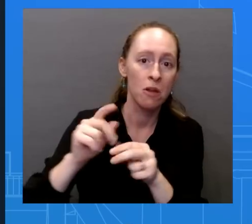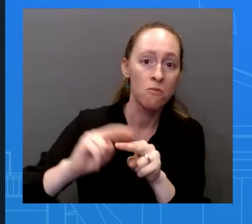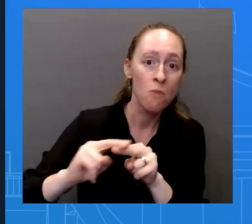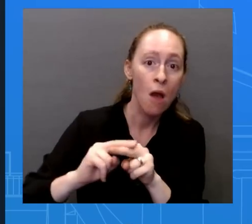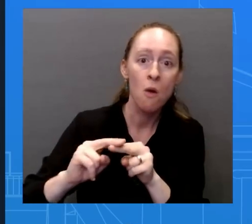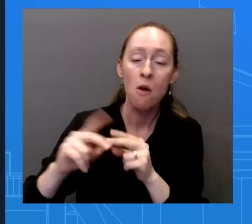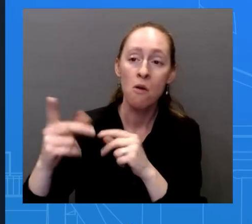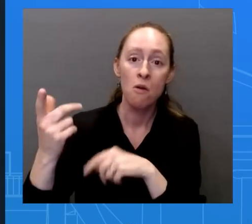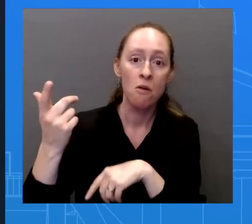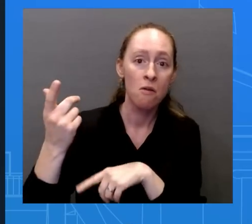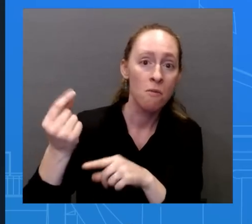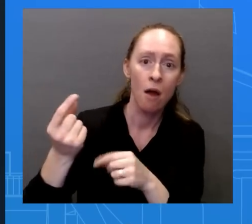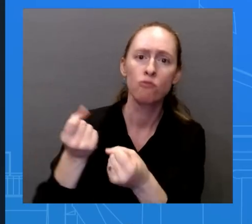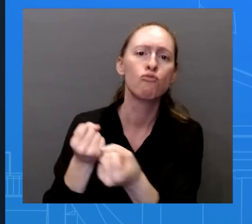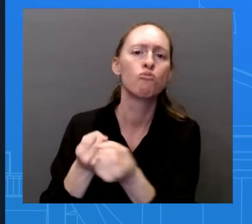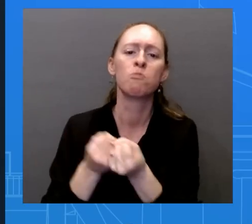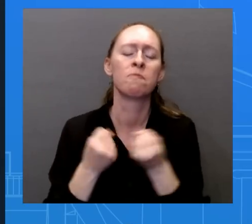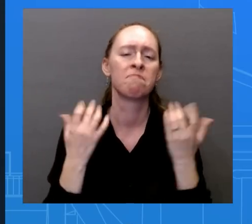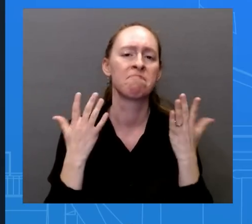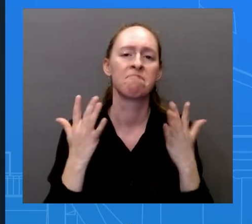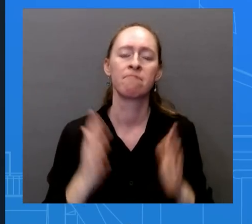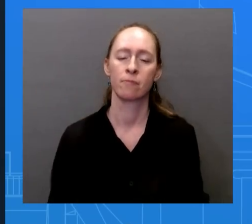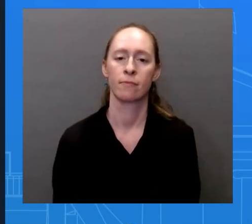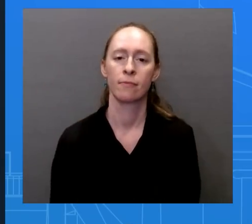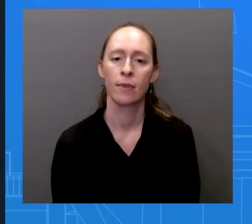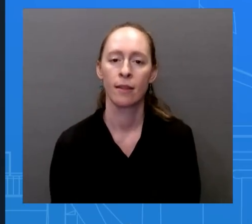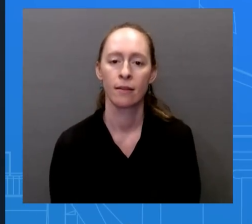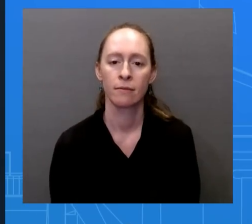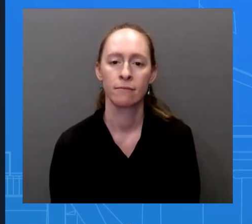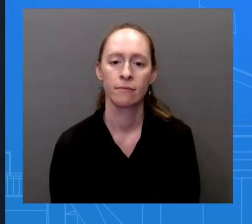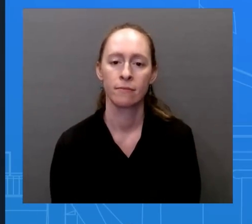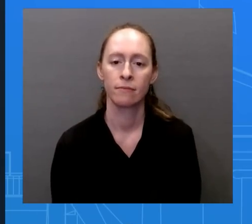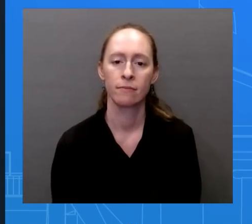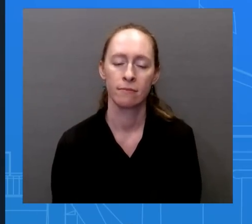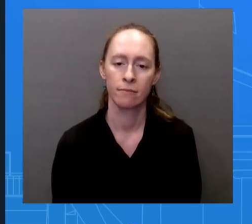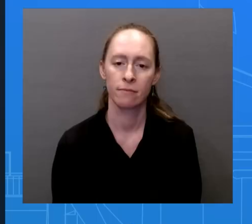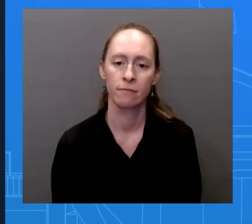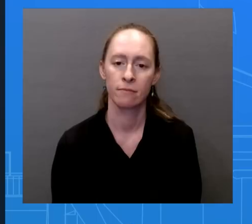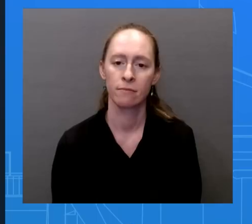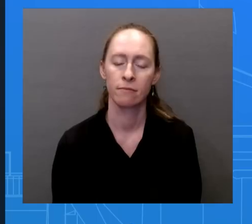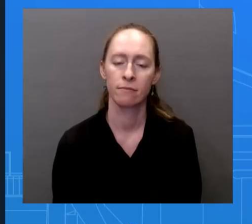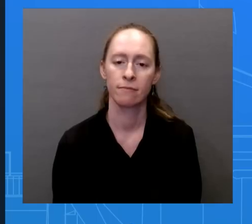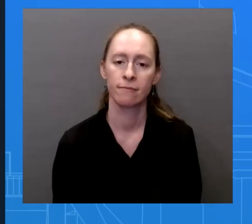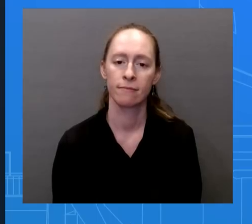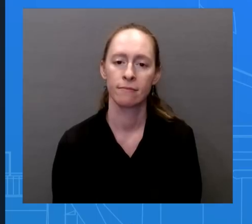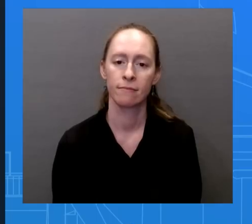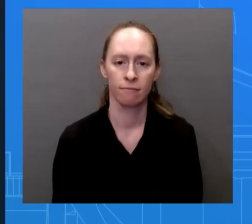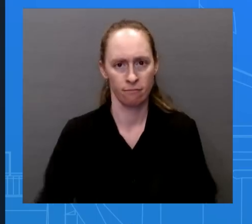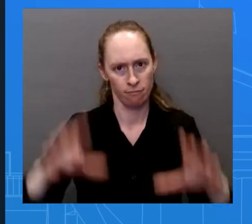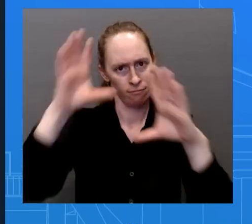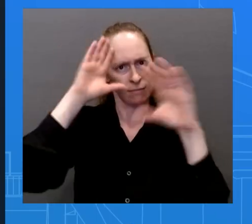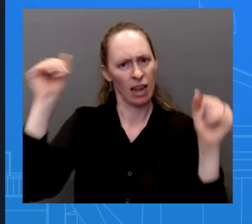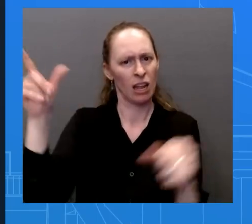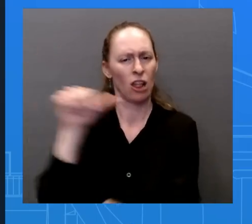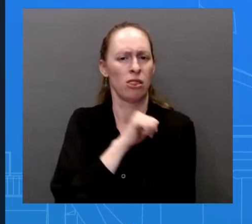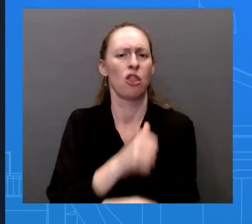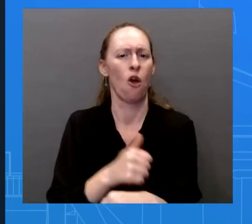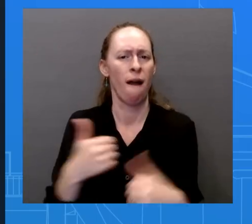Under the law, the President has the authority to establish an independent President Emergency Board, and he did so. He did that back in July.